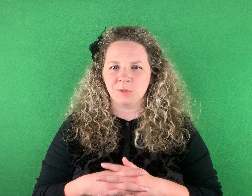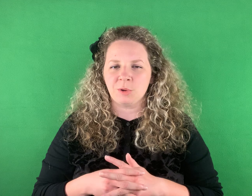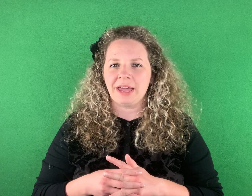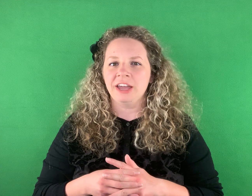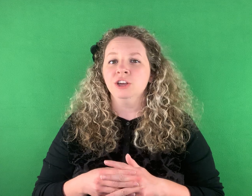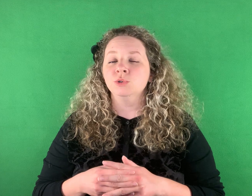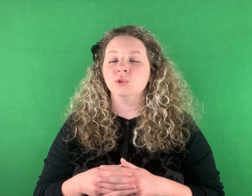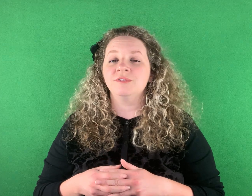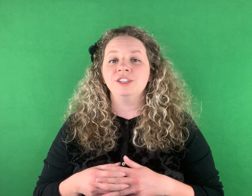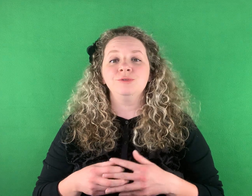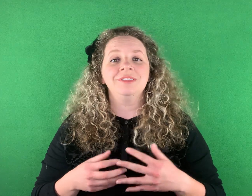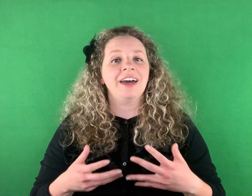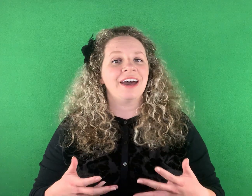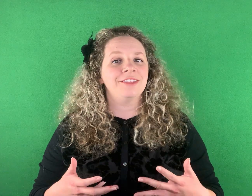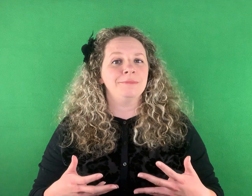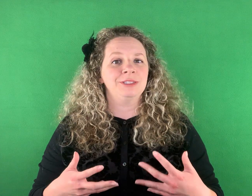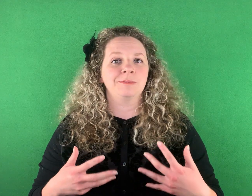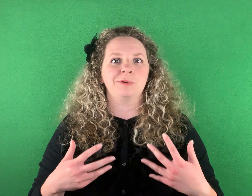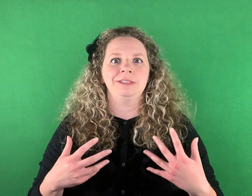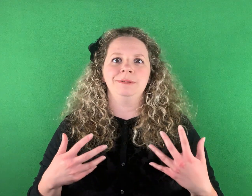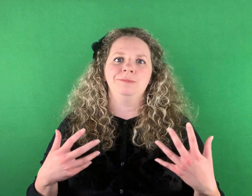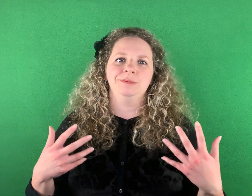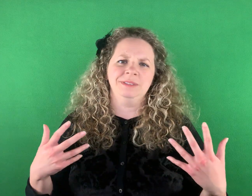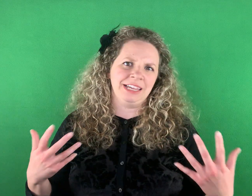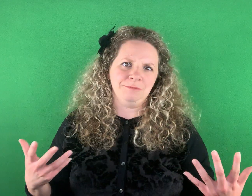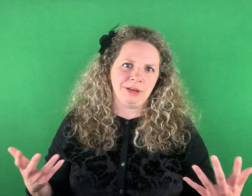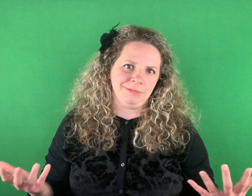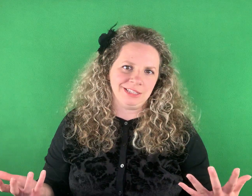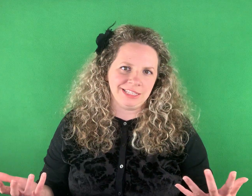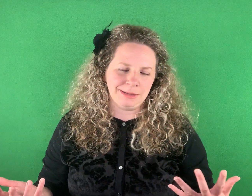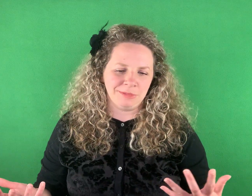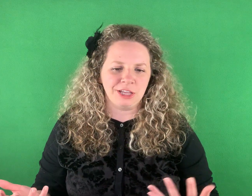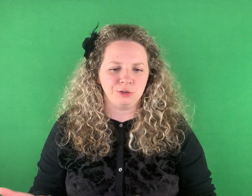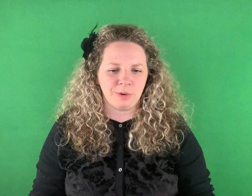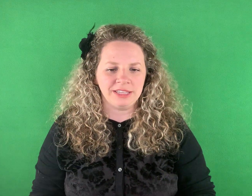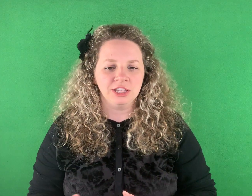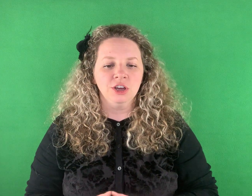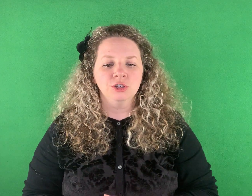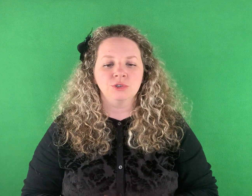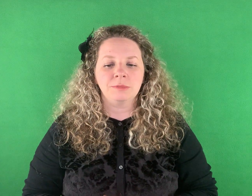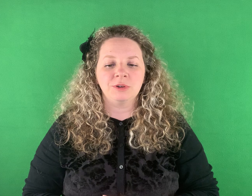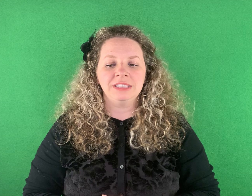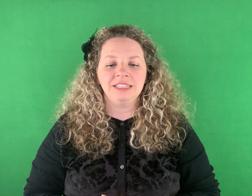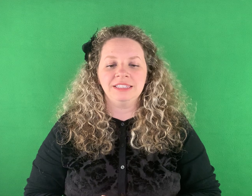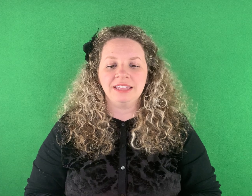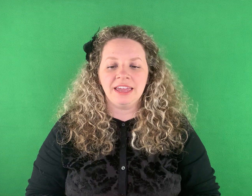Okay. So if I do that, that means I’m going to be saying pretty much the same thing twice. So I’m going to say,